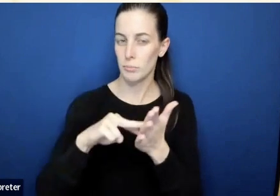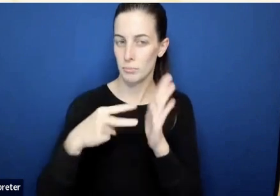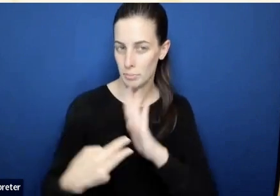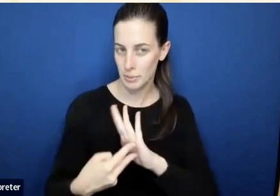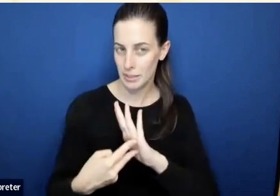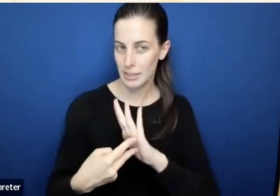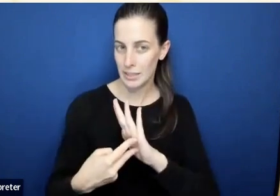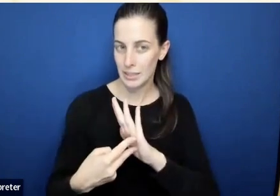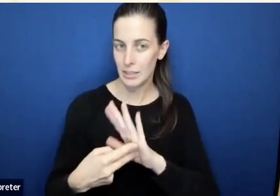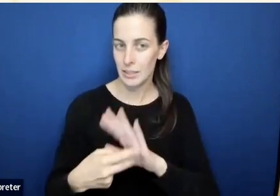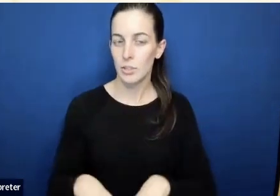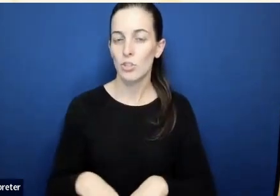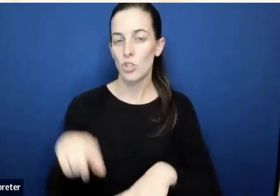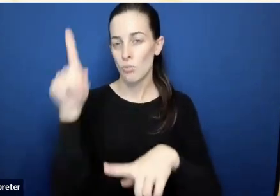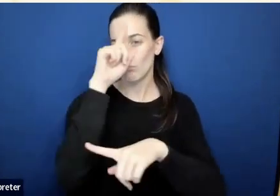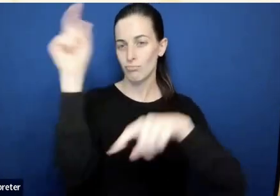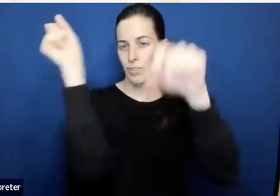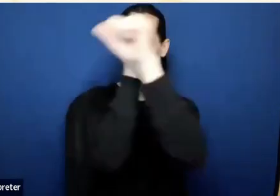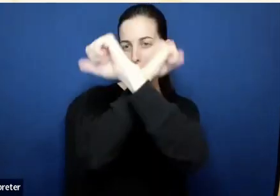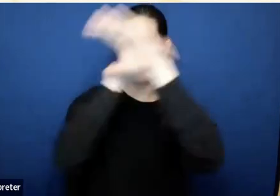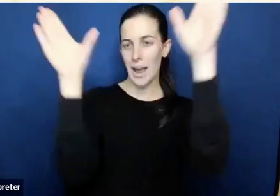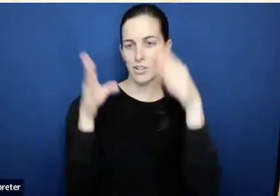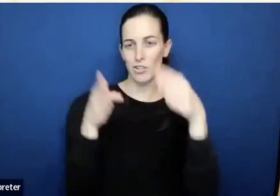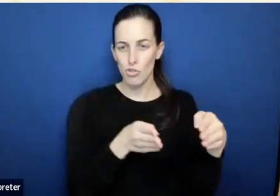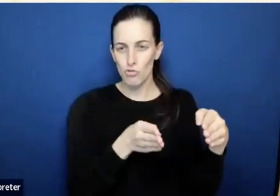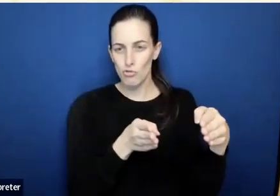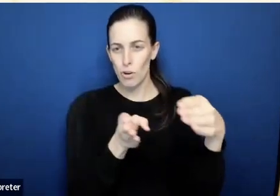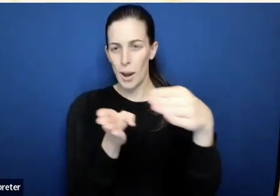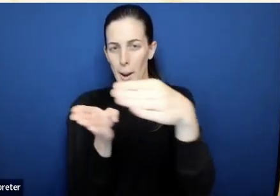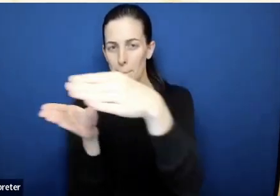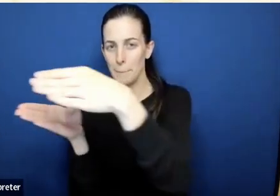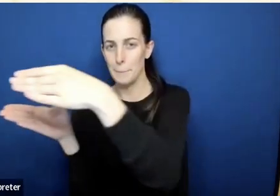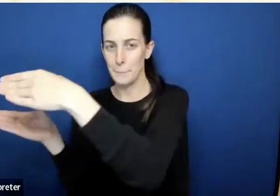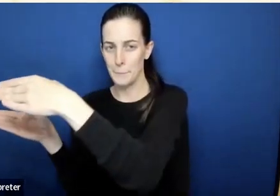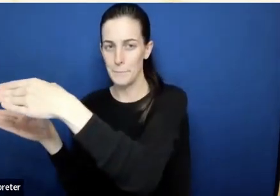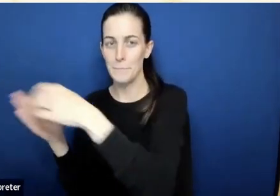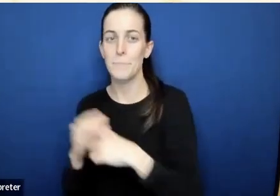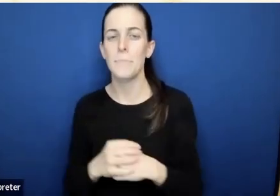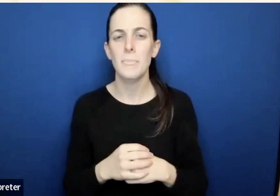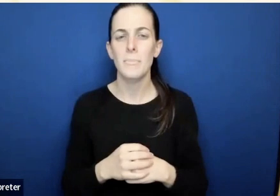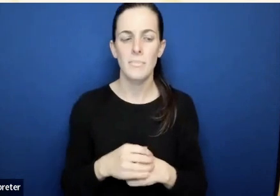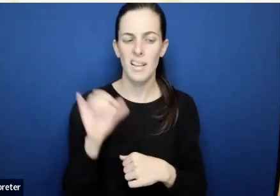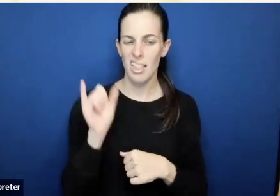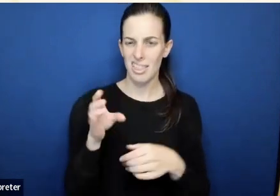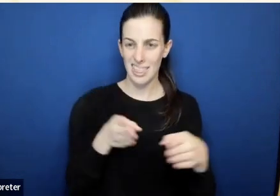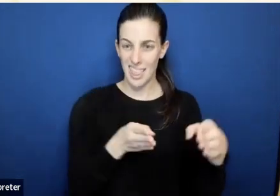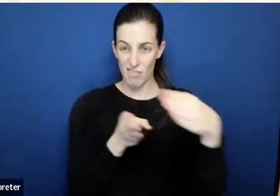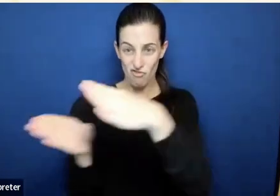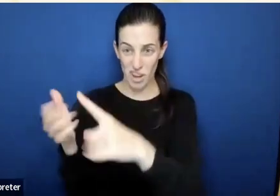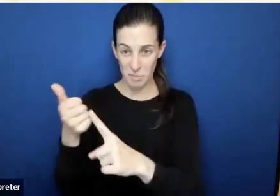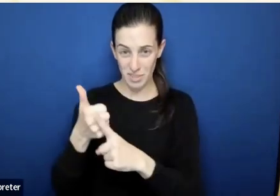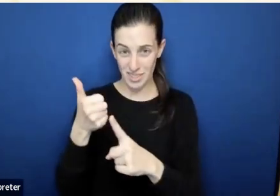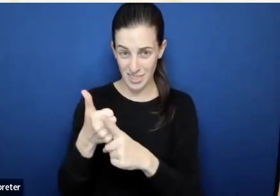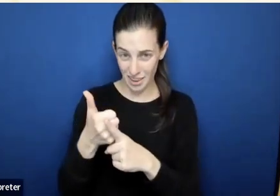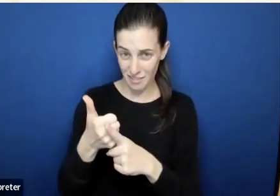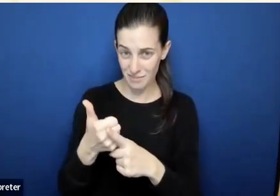Imagine a ramp that is installed at the height of one foot from the landing surface. Does this ramp really help wheelchair users? Of course not.